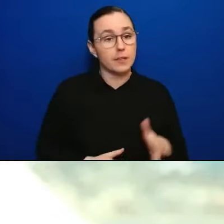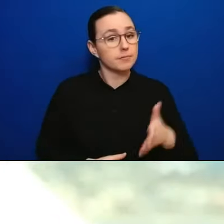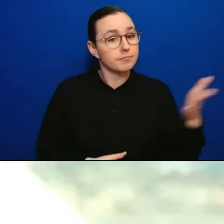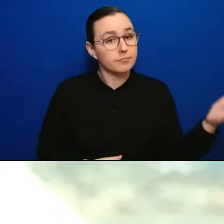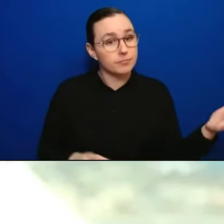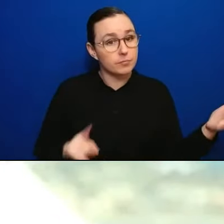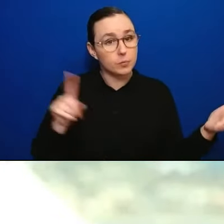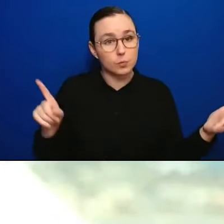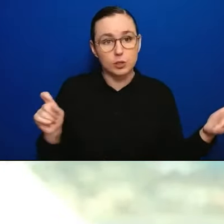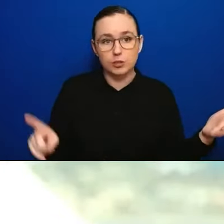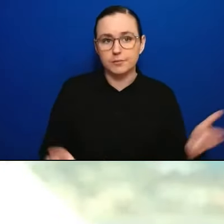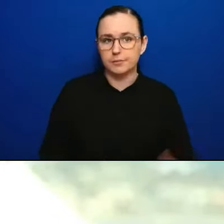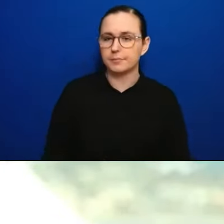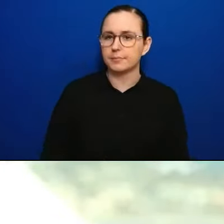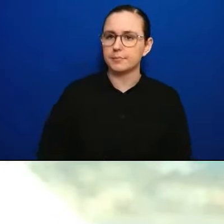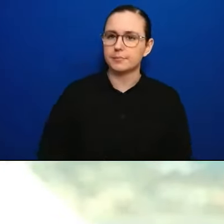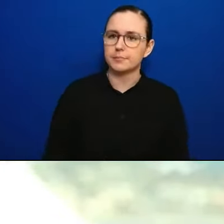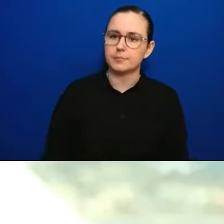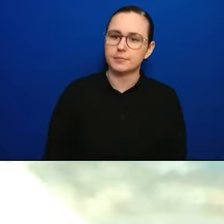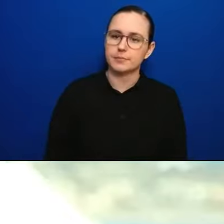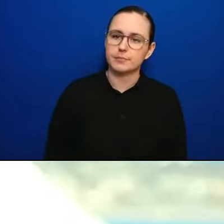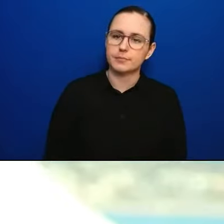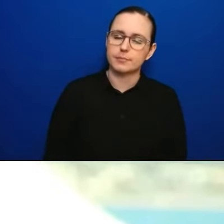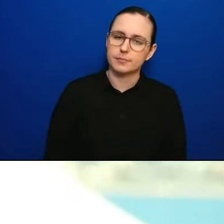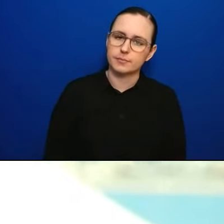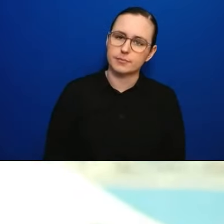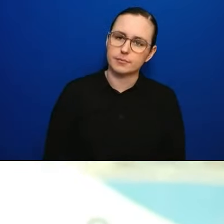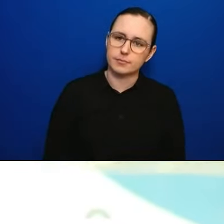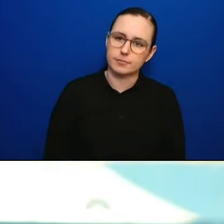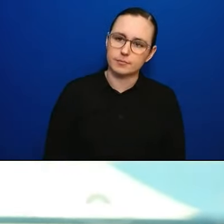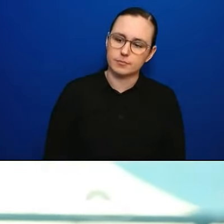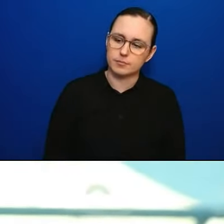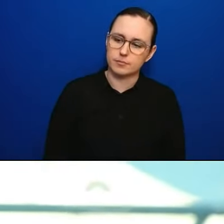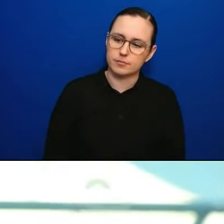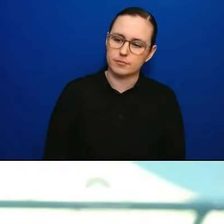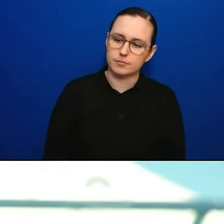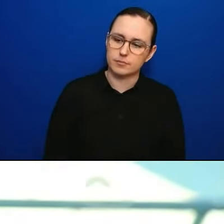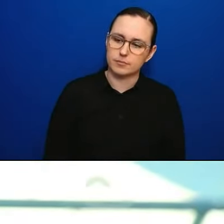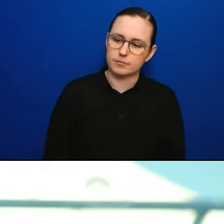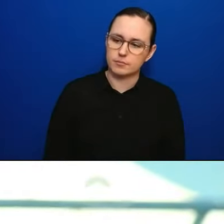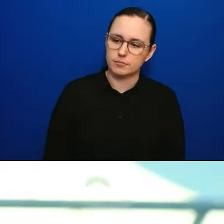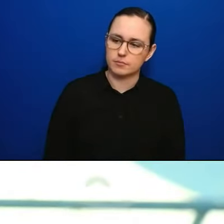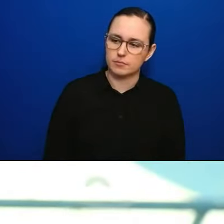postsecondary education.